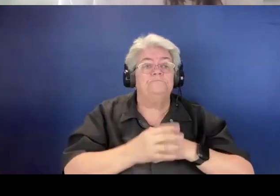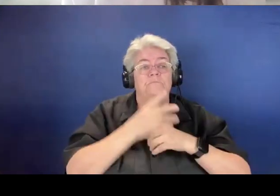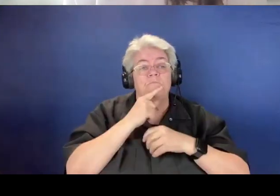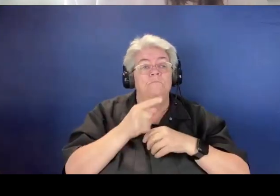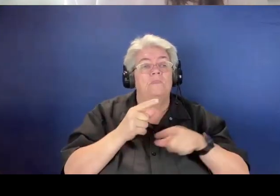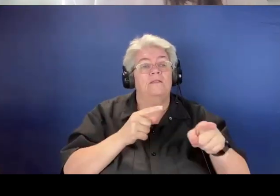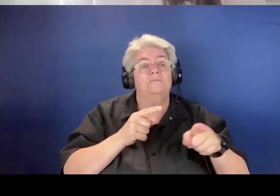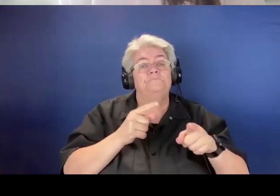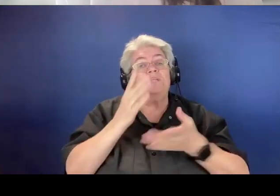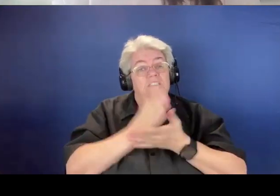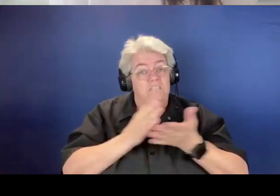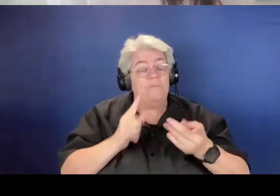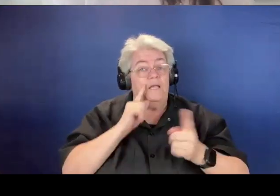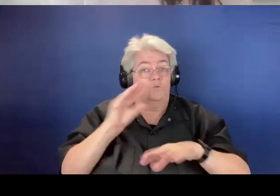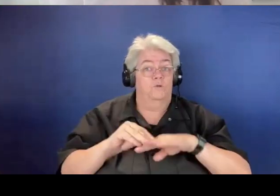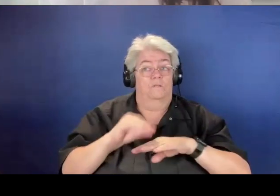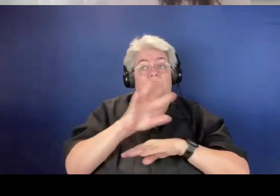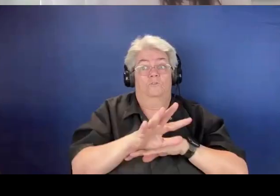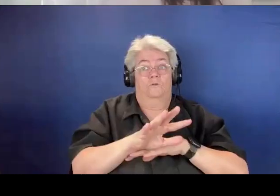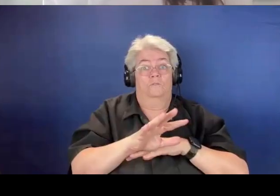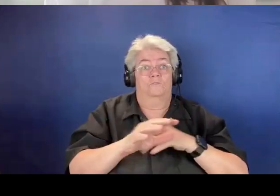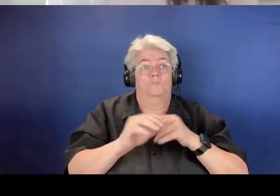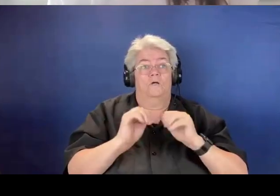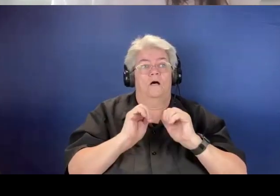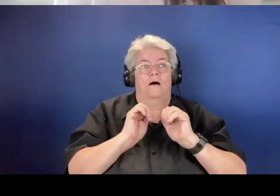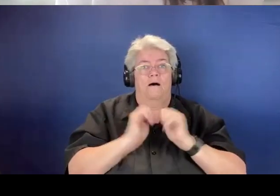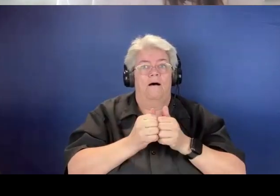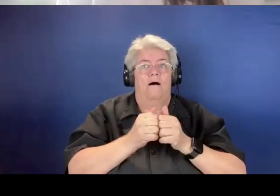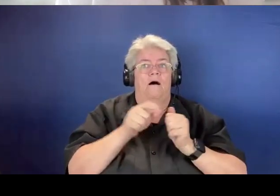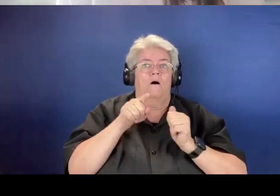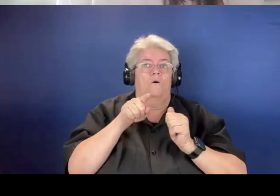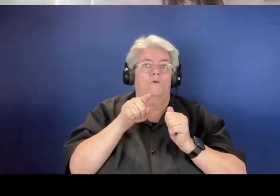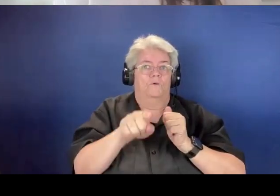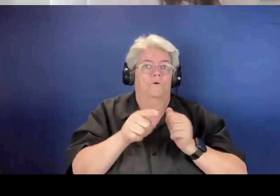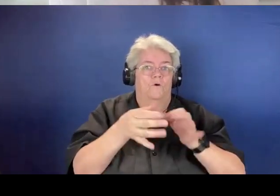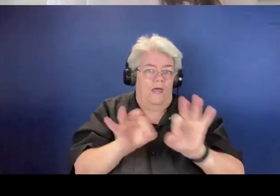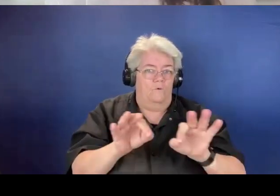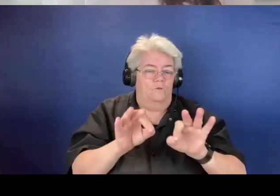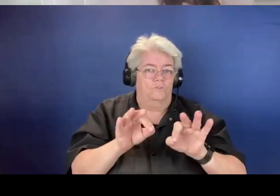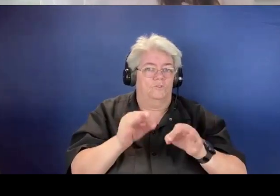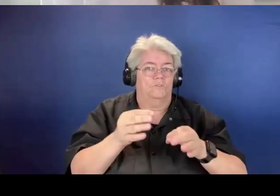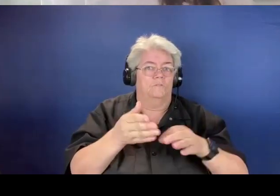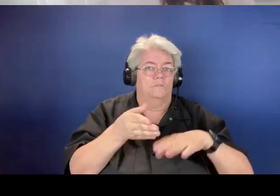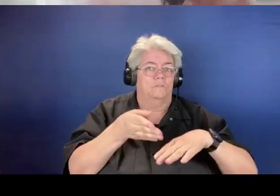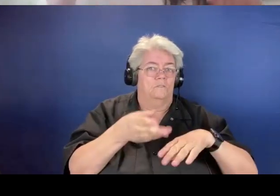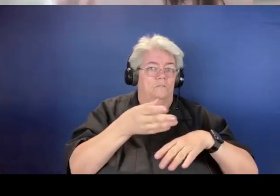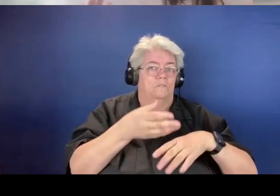proficiency of developing a second oral language. Factors such as the absence of an additional disability.